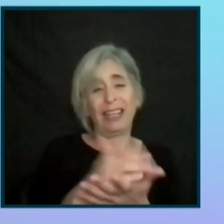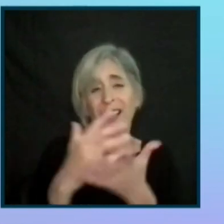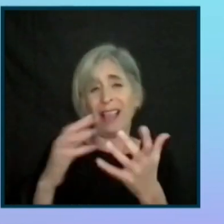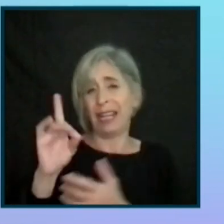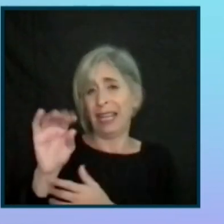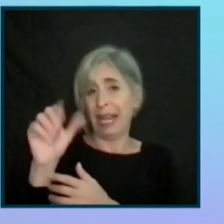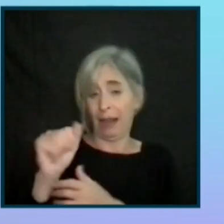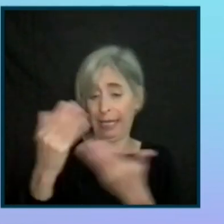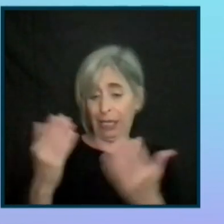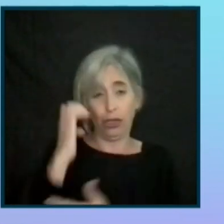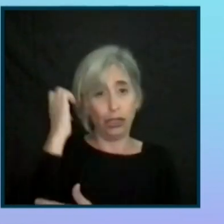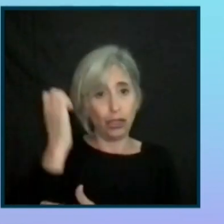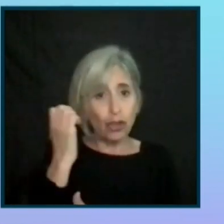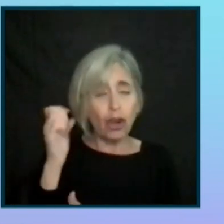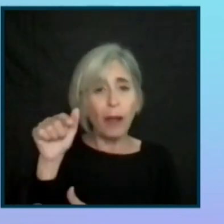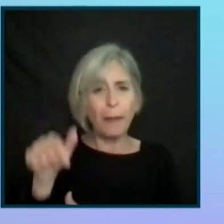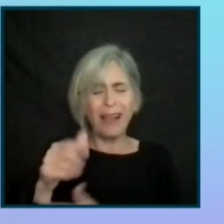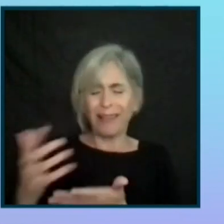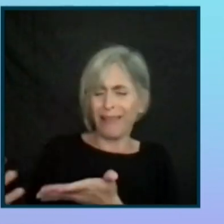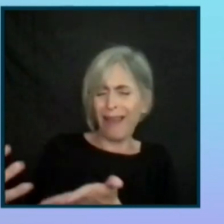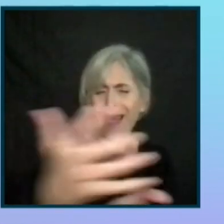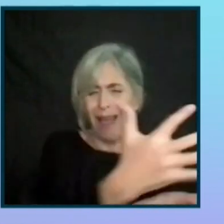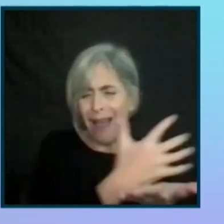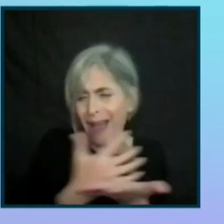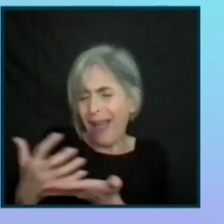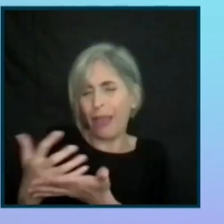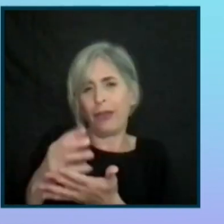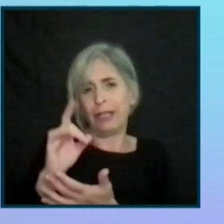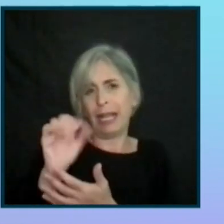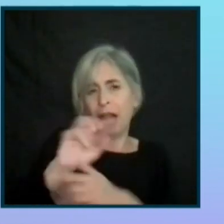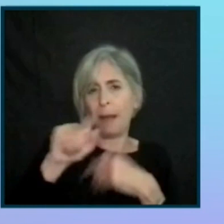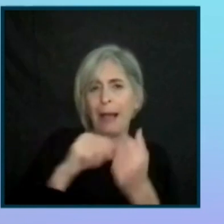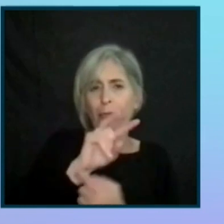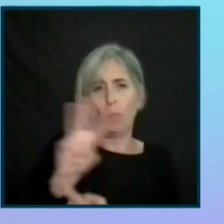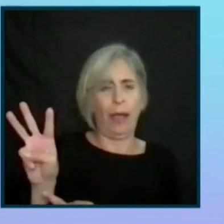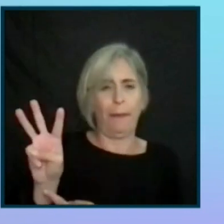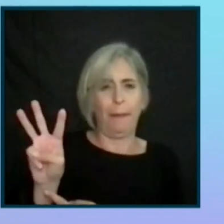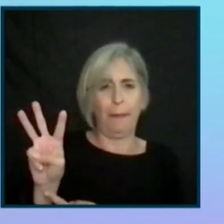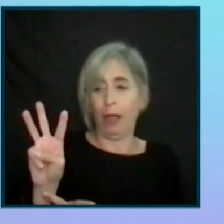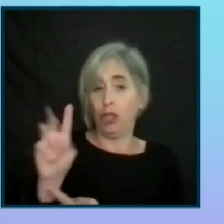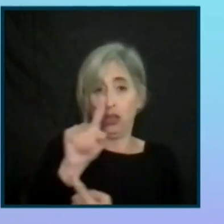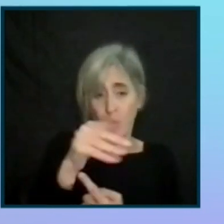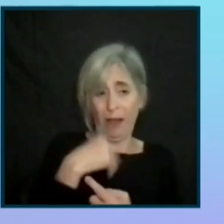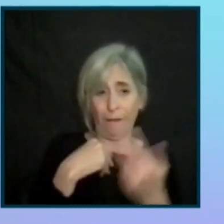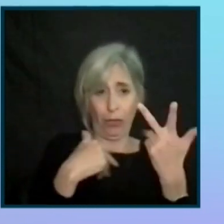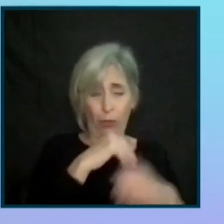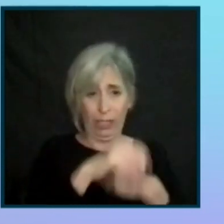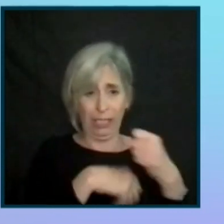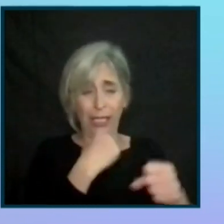they're gathering huge amounts of data about web. You've got three years under your belt with this report.